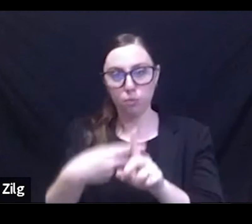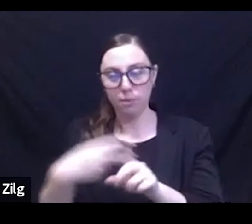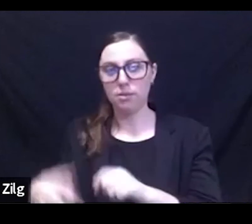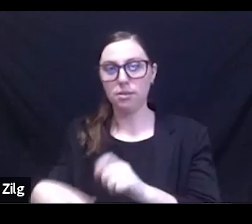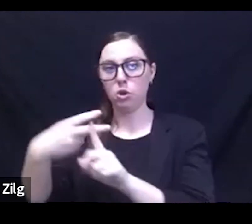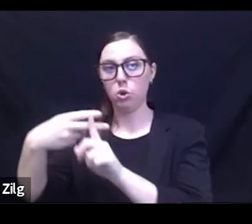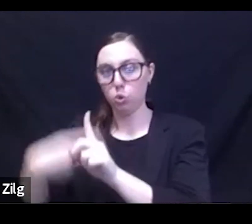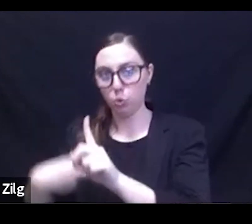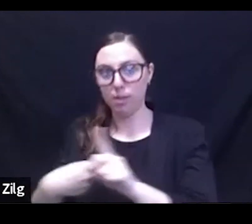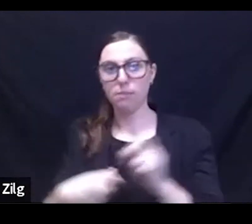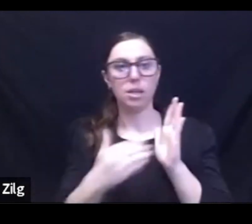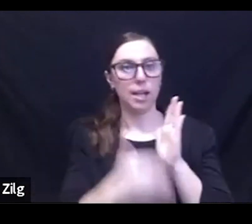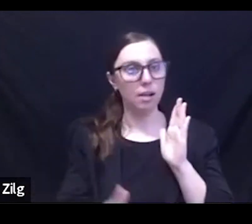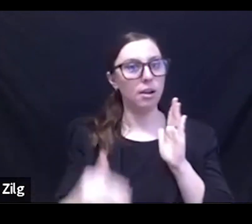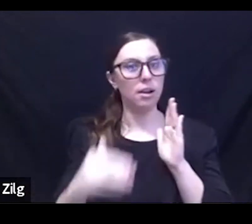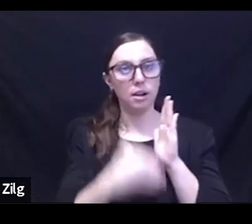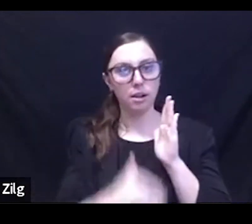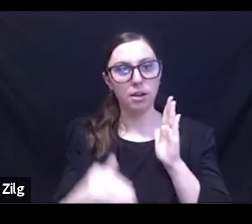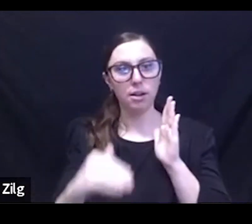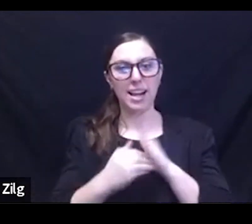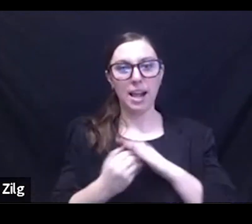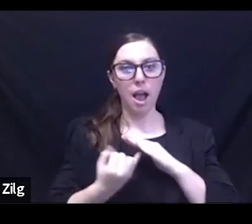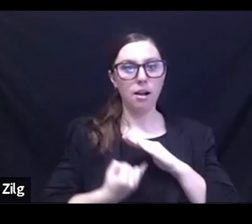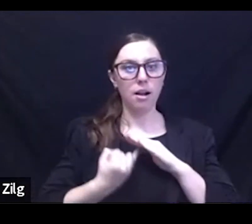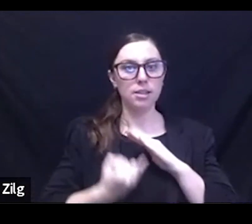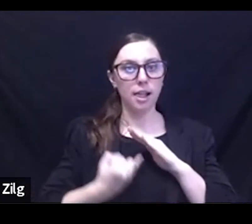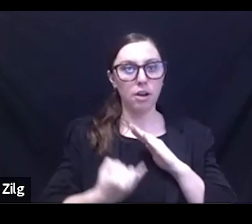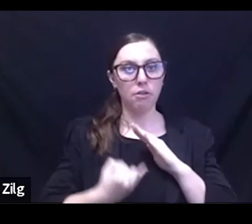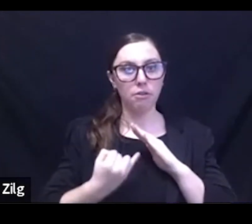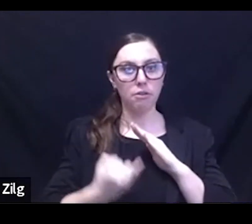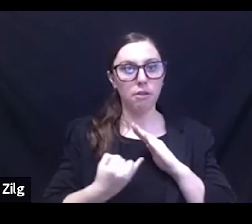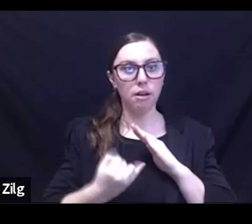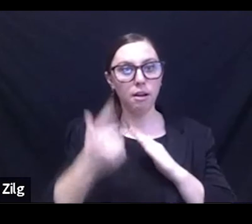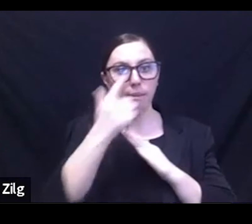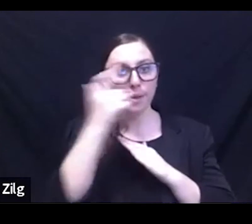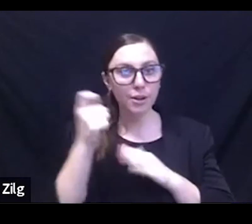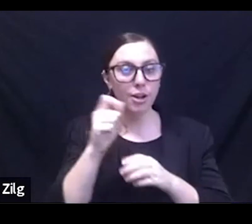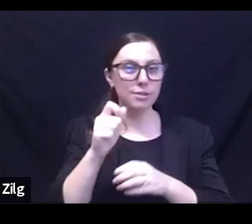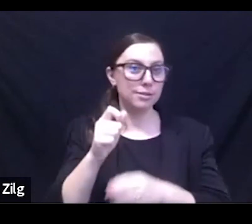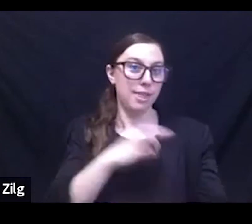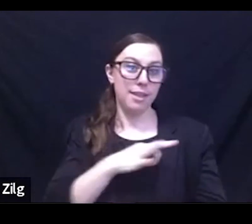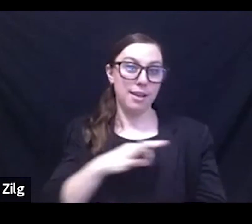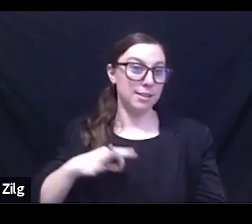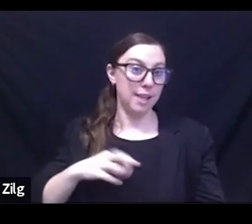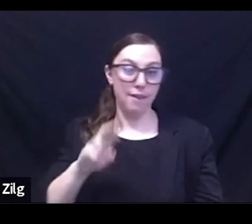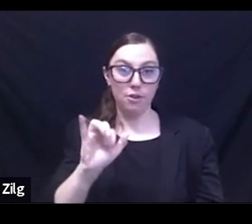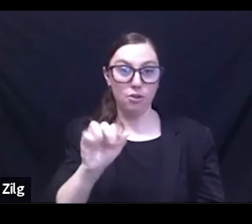consistently placed in solitary confinement because employees at Rikers didn't